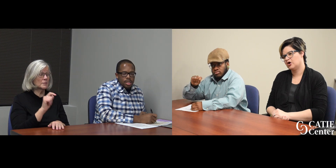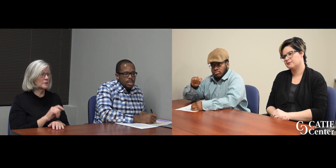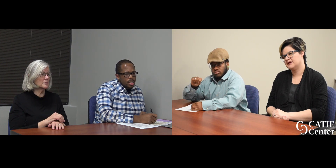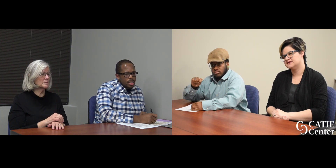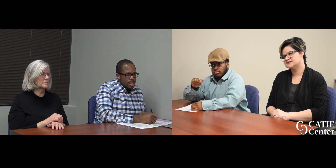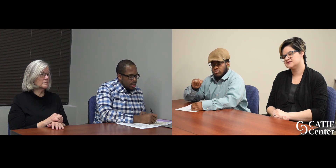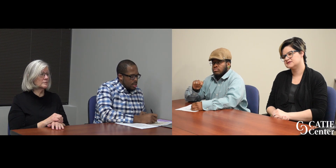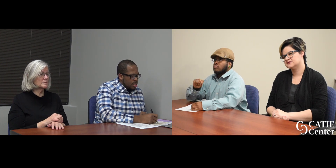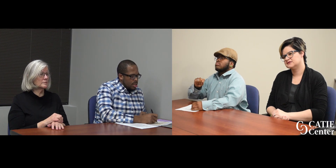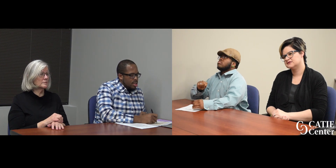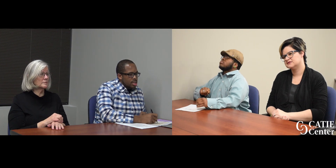apartment